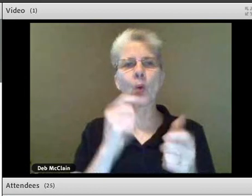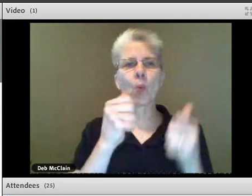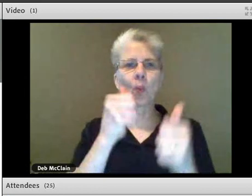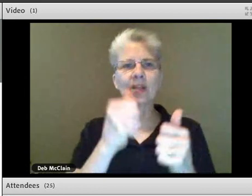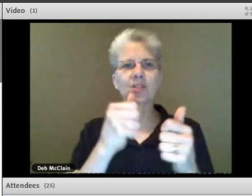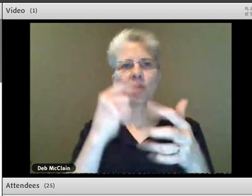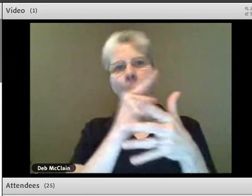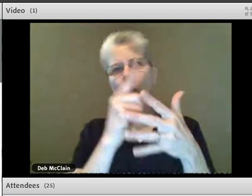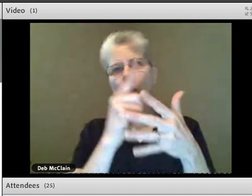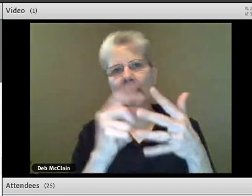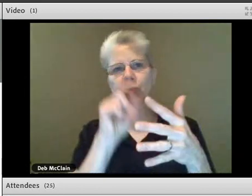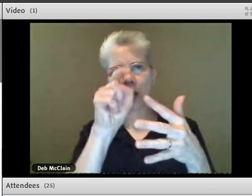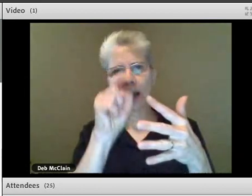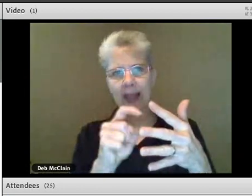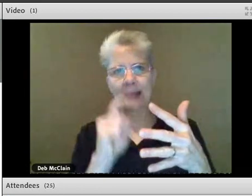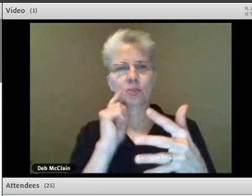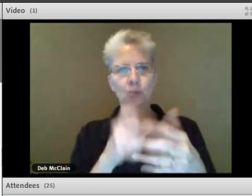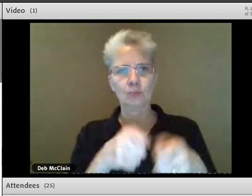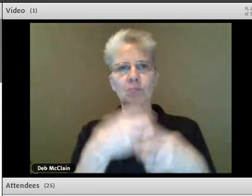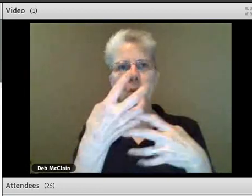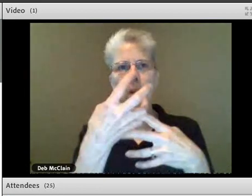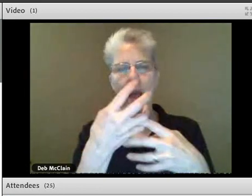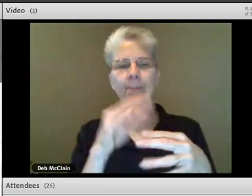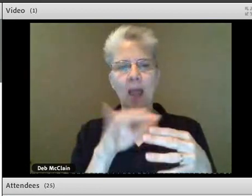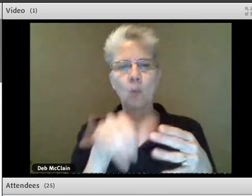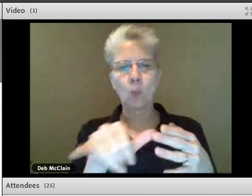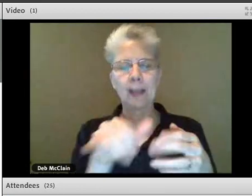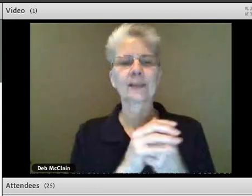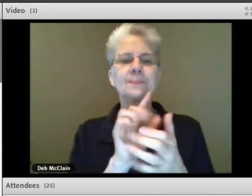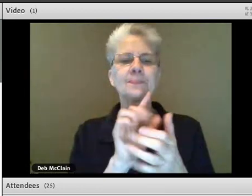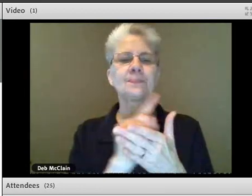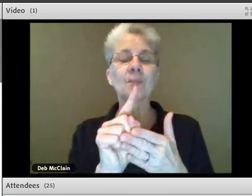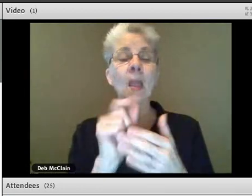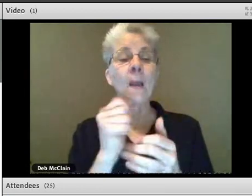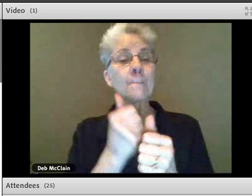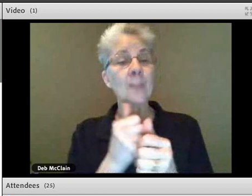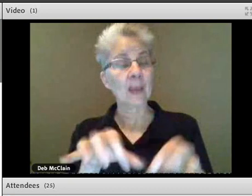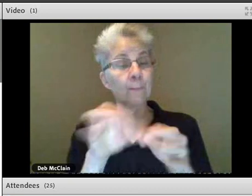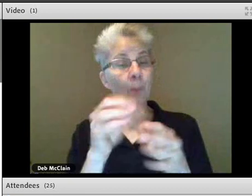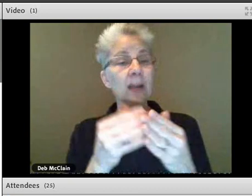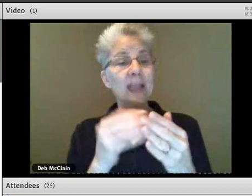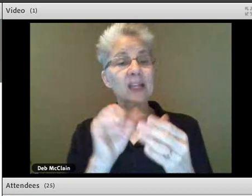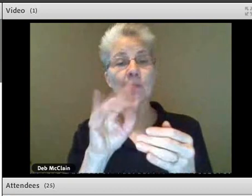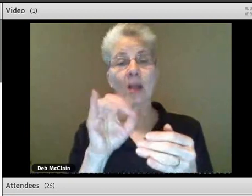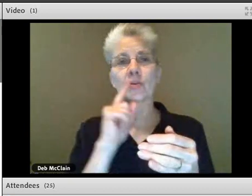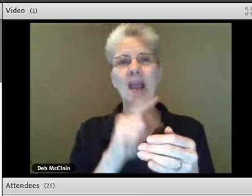to get their content, but the important part is, each module should have the exact same structure.